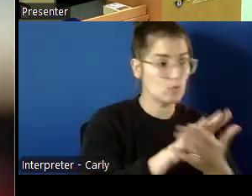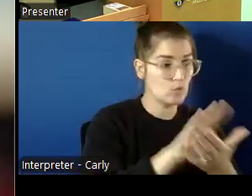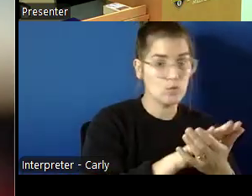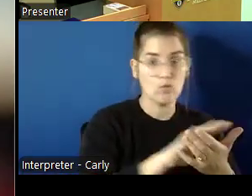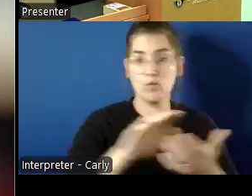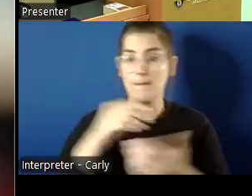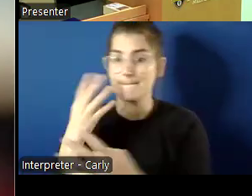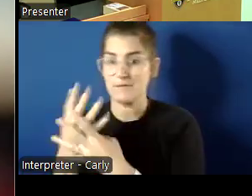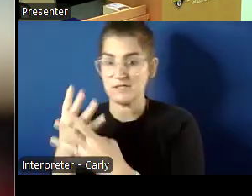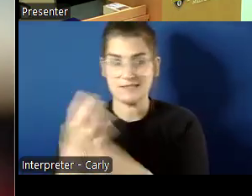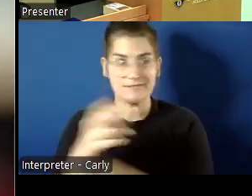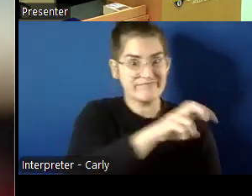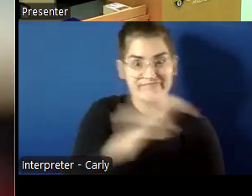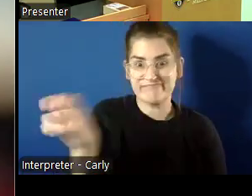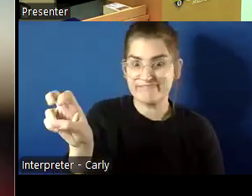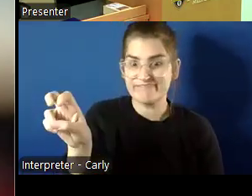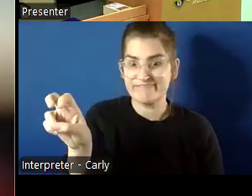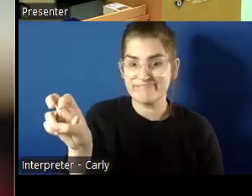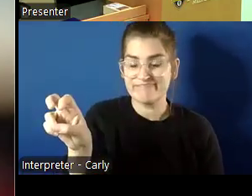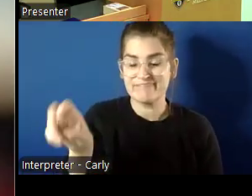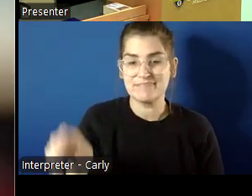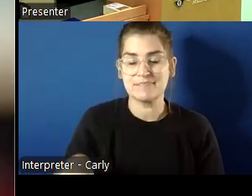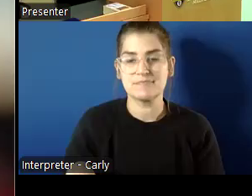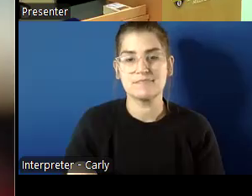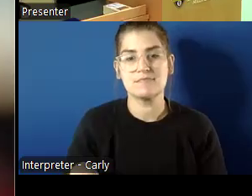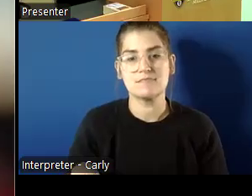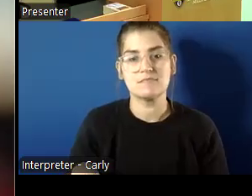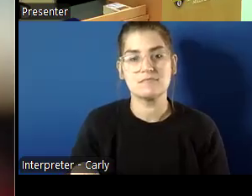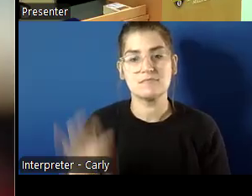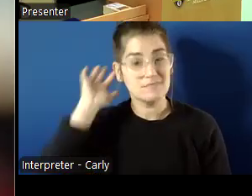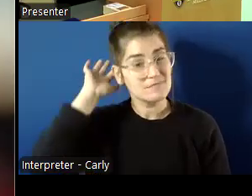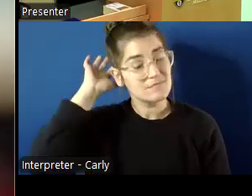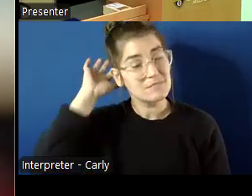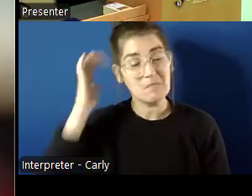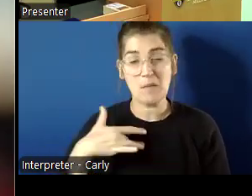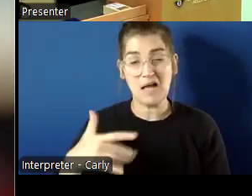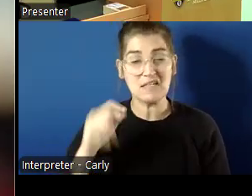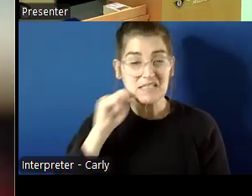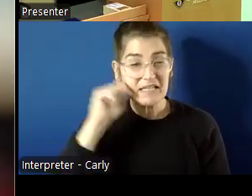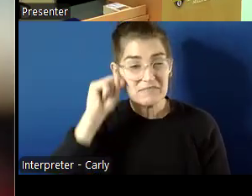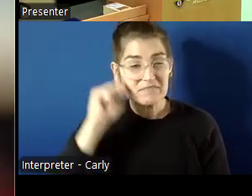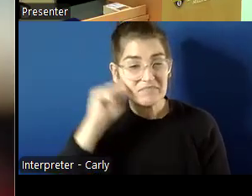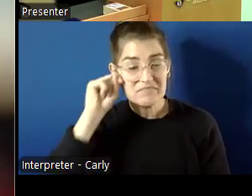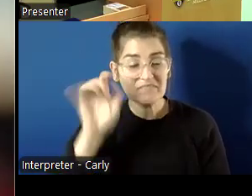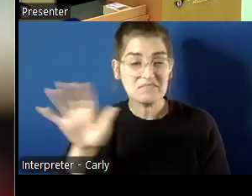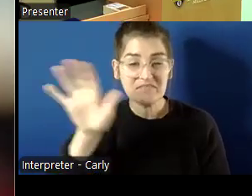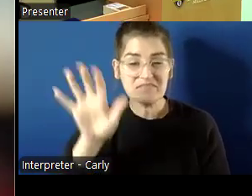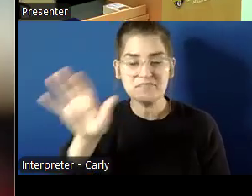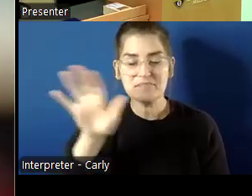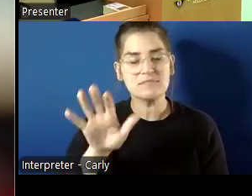which says that by late adolescence this this person this child will likely begin to have